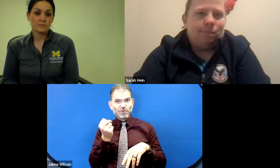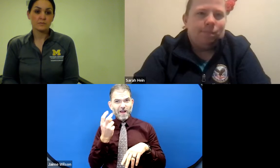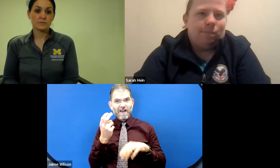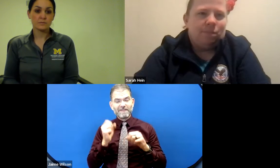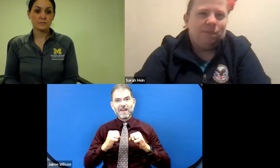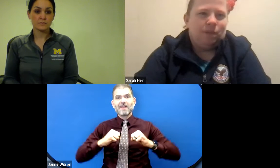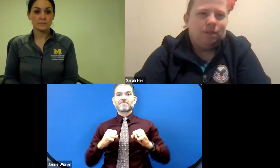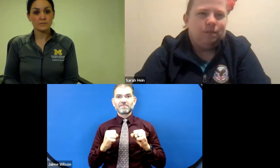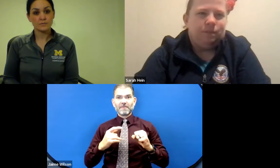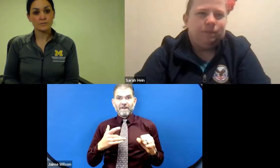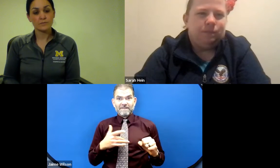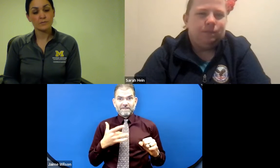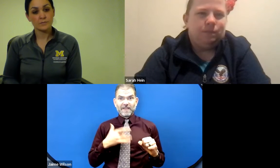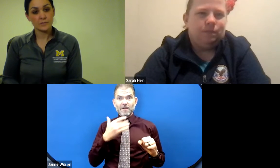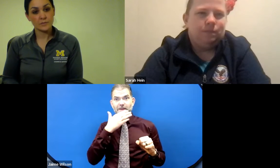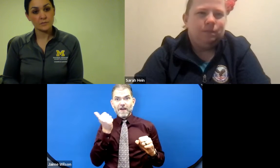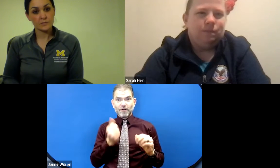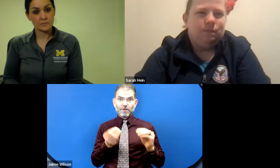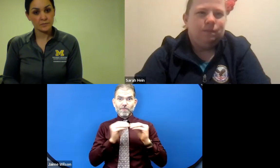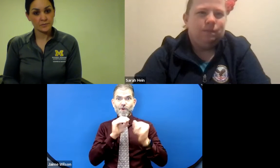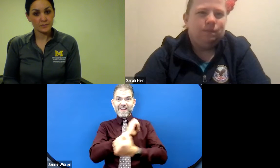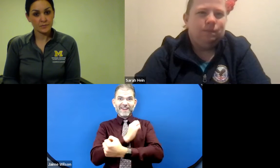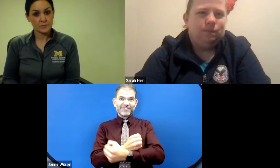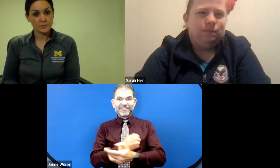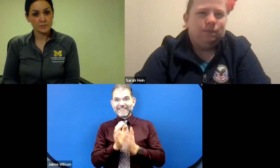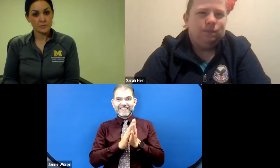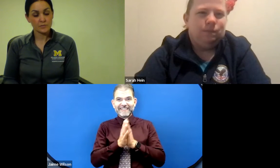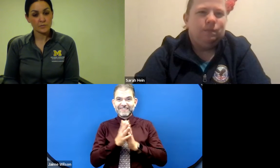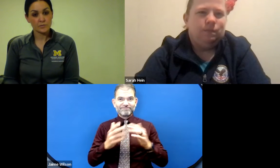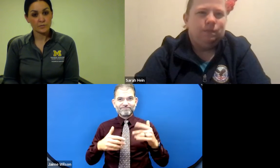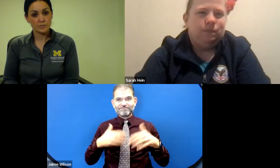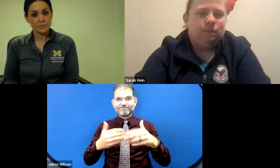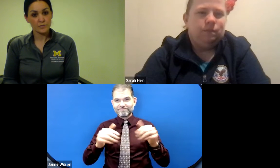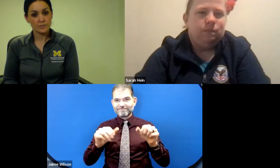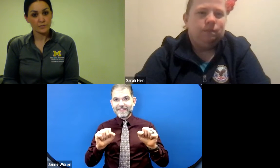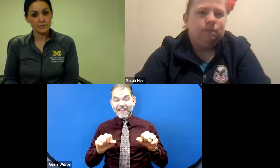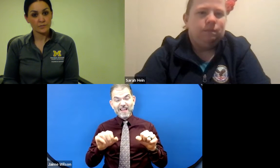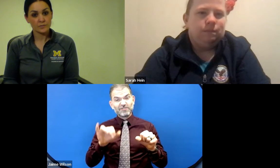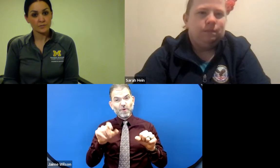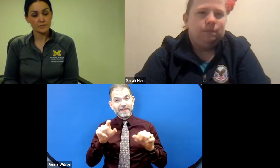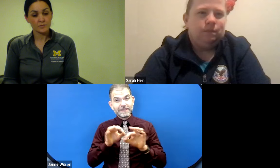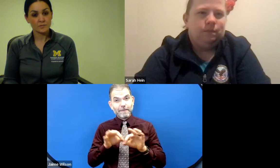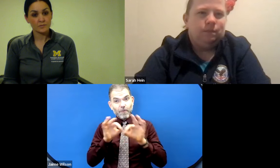It, amongst other things. ASL Interpreter: can be remedied by increasing the level of B 12 in their system.